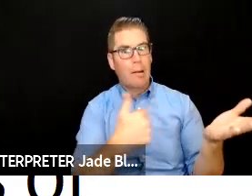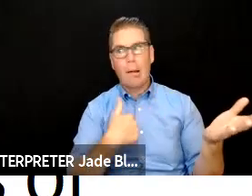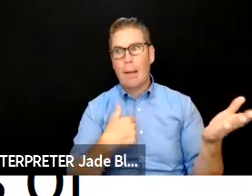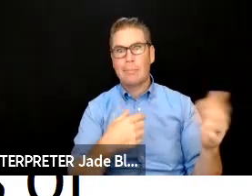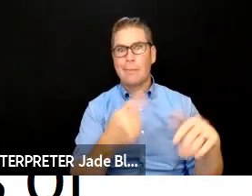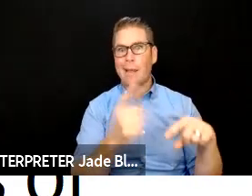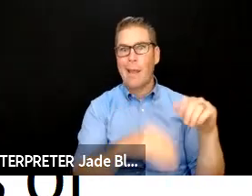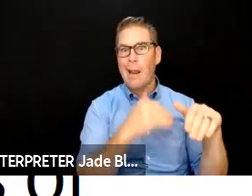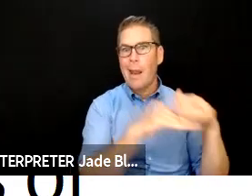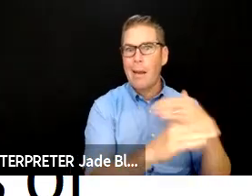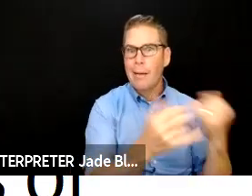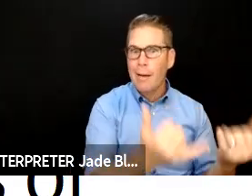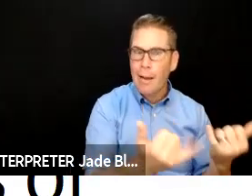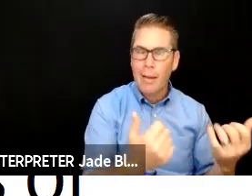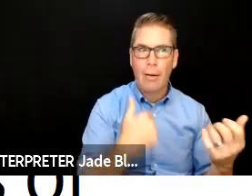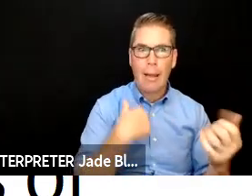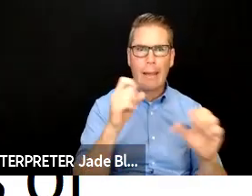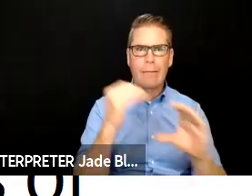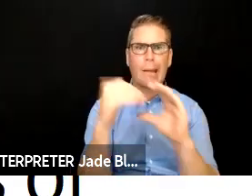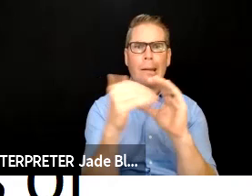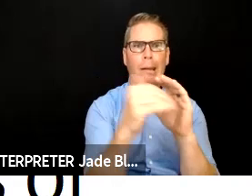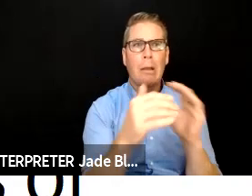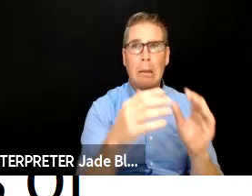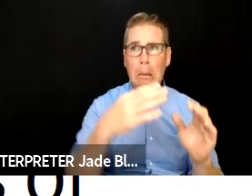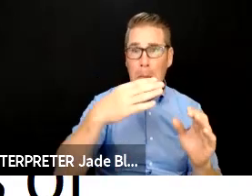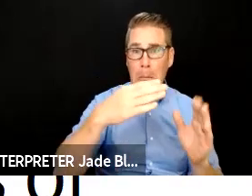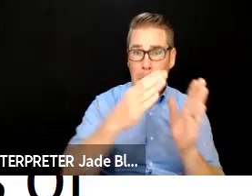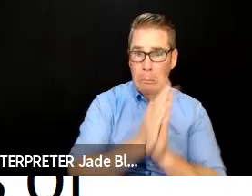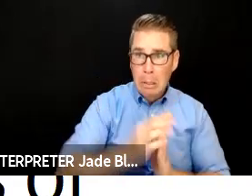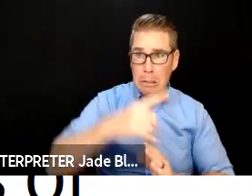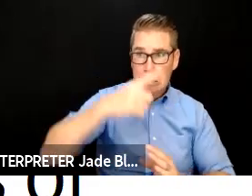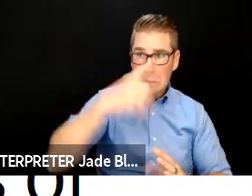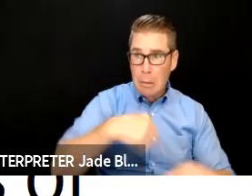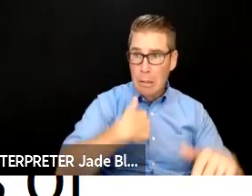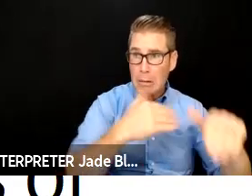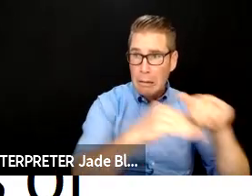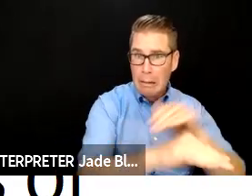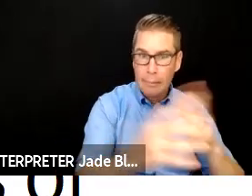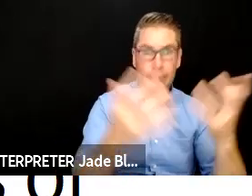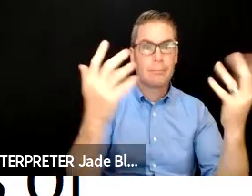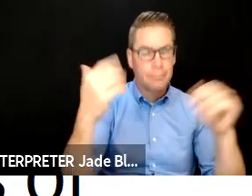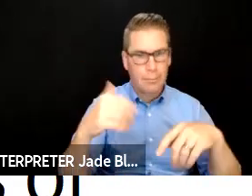Sally Potter: If I want to go get them. But I do have a collection of those. And again, when I'm doing these flex day presentations and person.